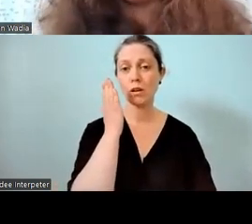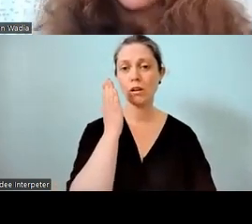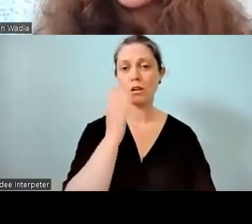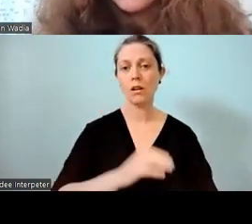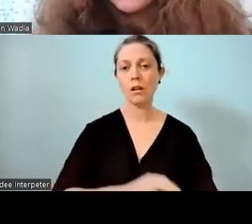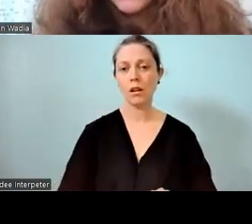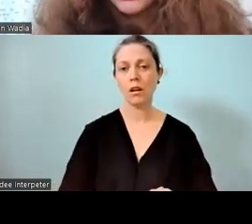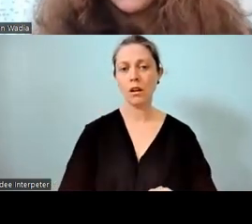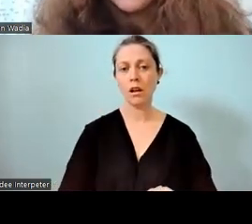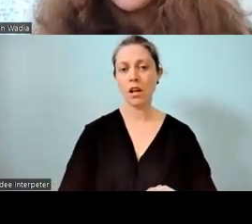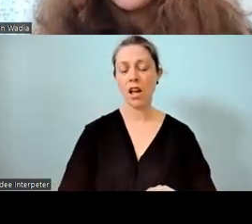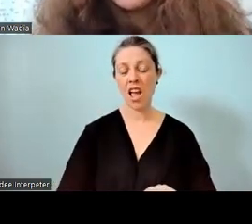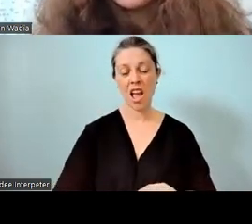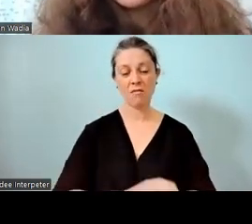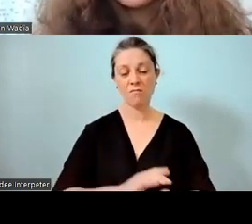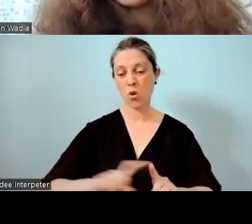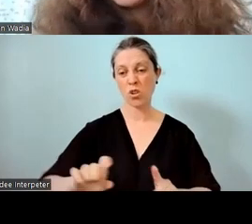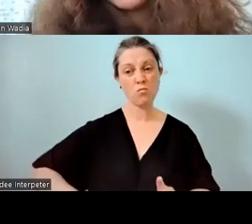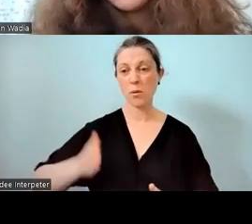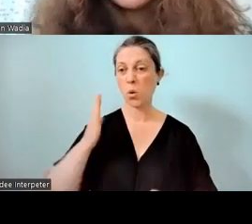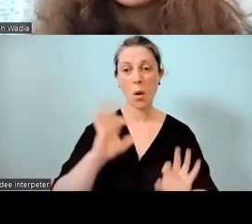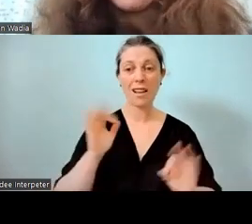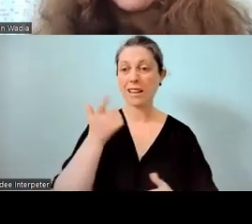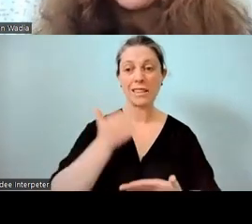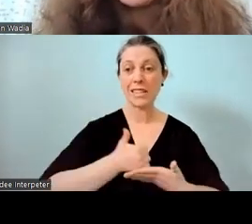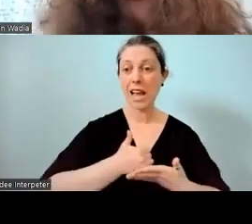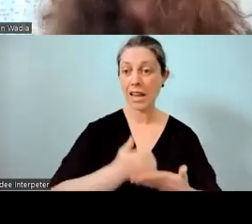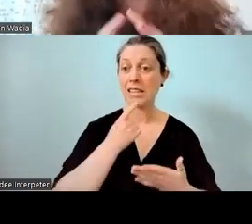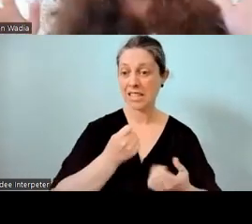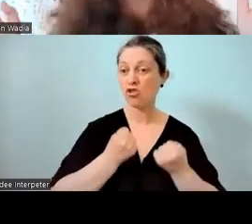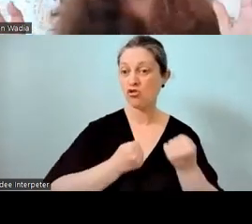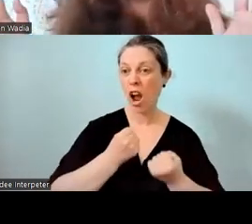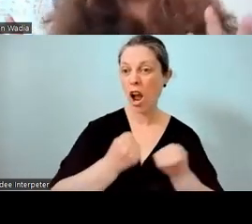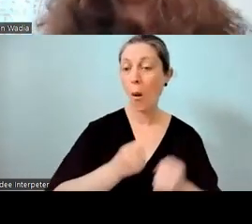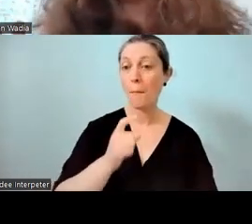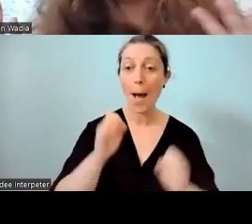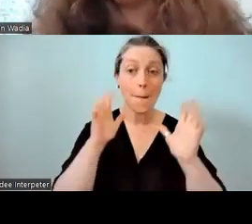without a teacher aide and he said there was some struggles, but he said the fabulous thing was, you know,